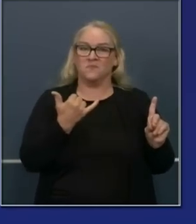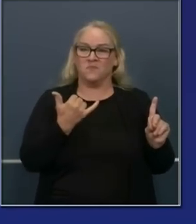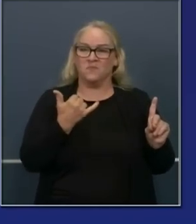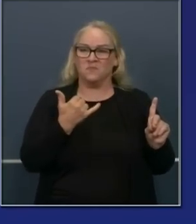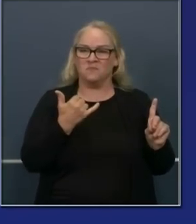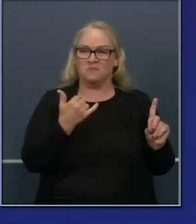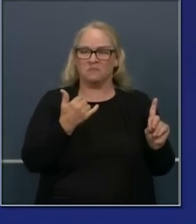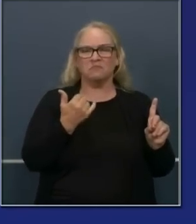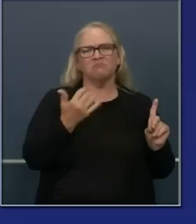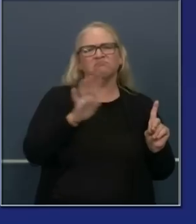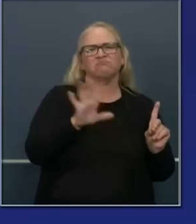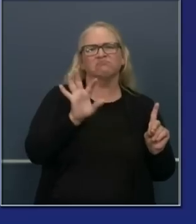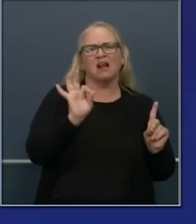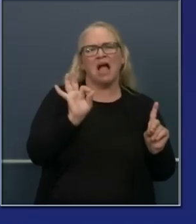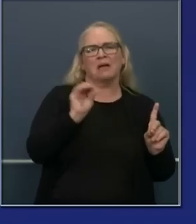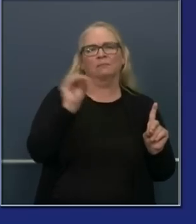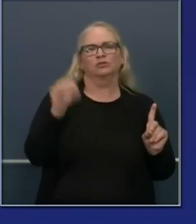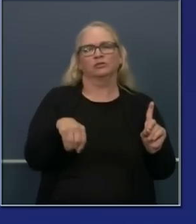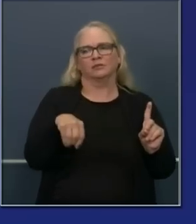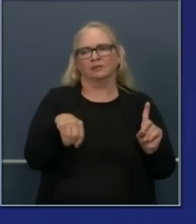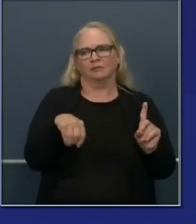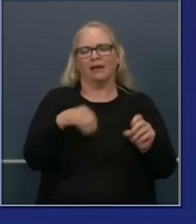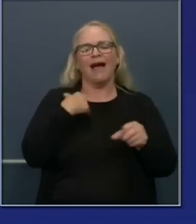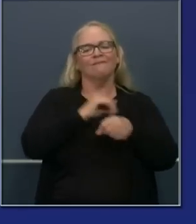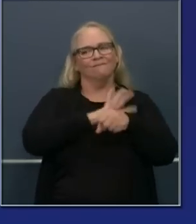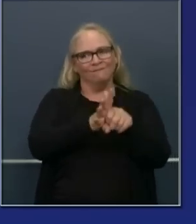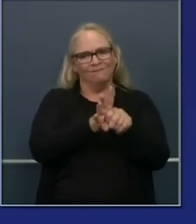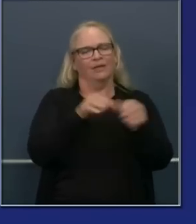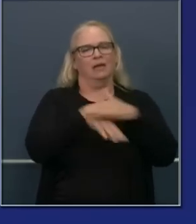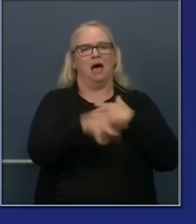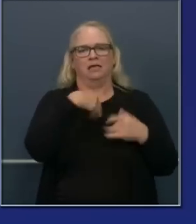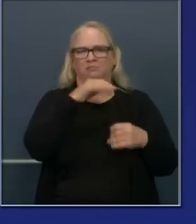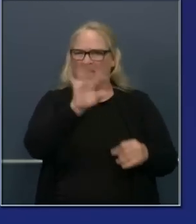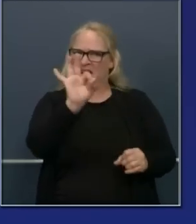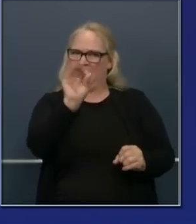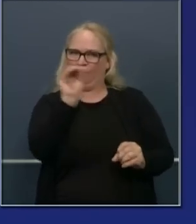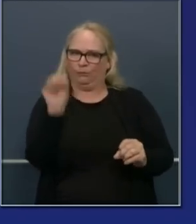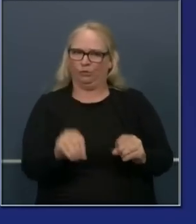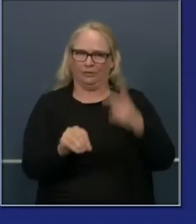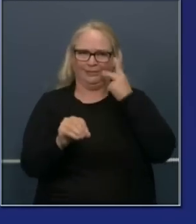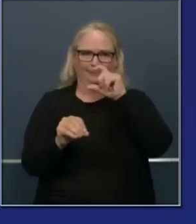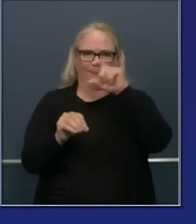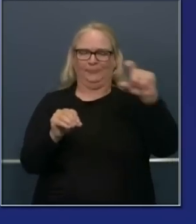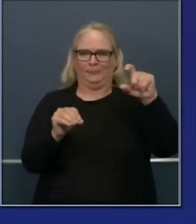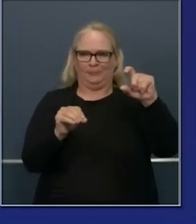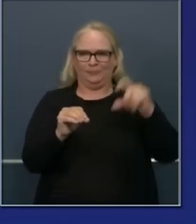RATE OF TION OF INDIVIDUALS CURRENTLY IN OUR HEALTHCARE SYSTEM, ABOUT 9% ARE IDENTIFIED